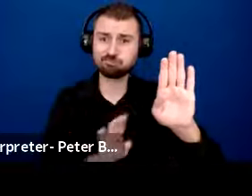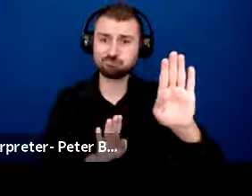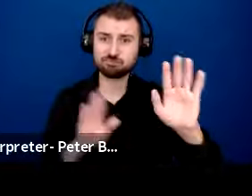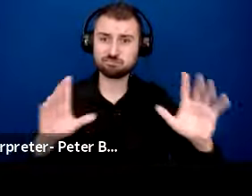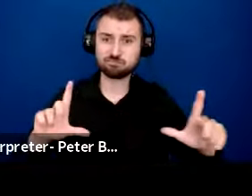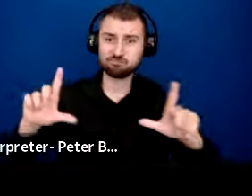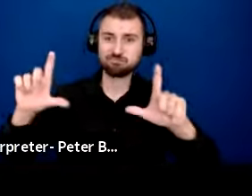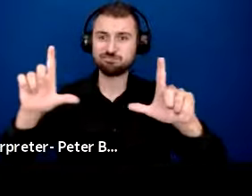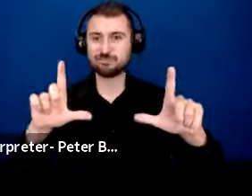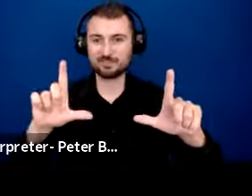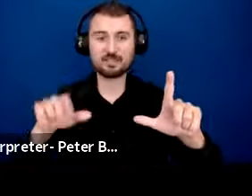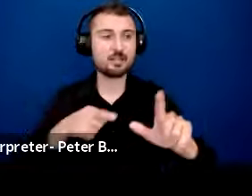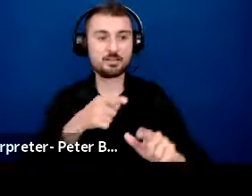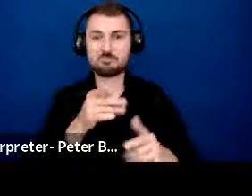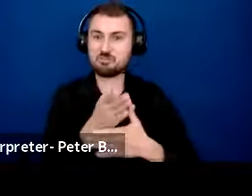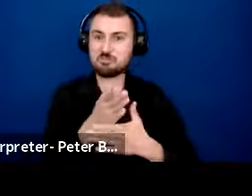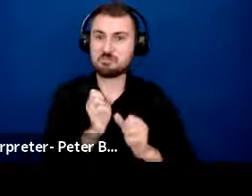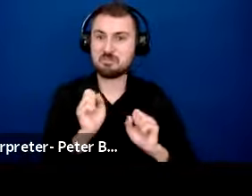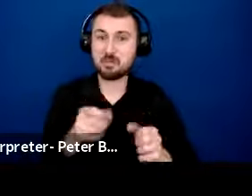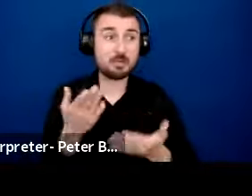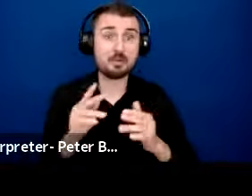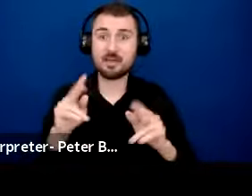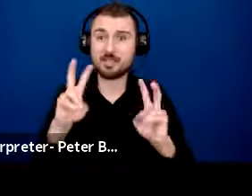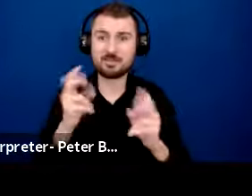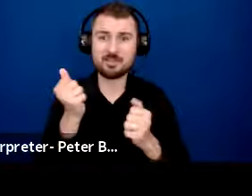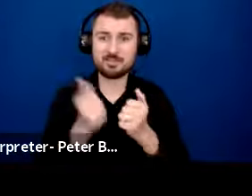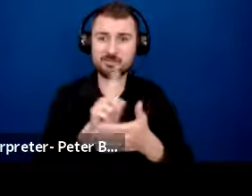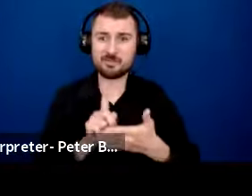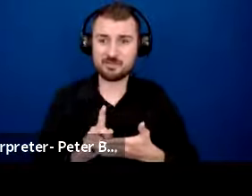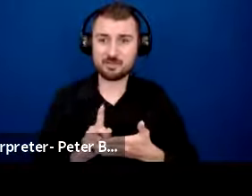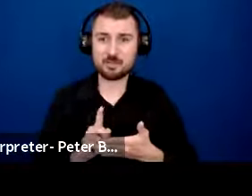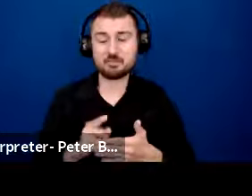You know you can even ask your students to create a collage of maybe their favorite things to share.